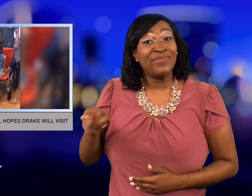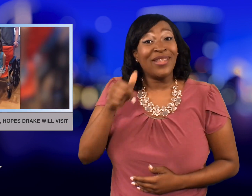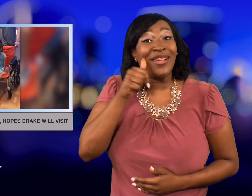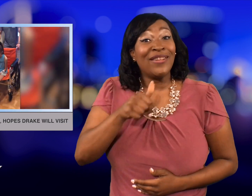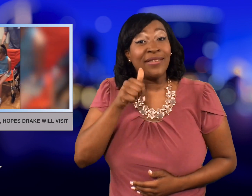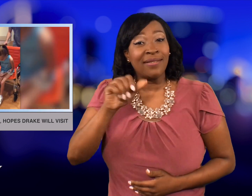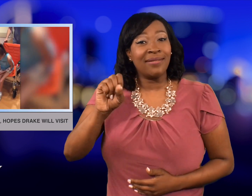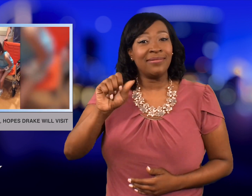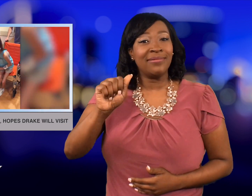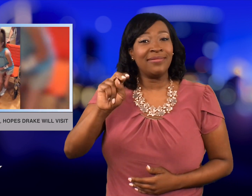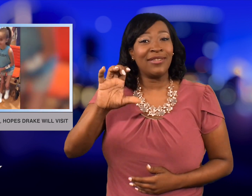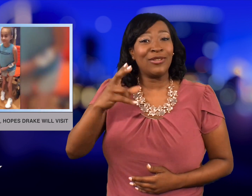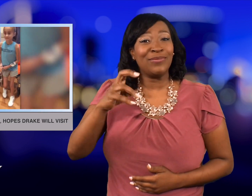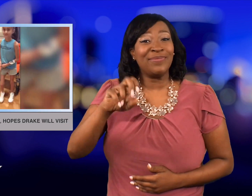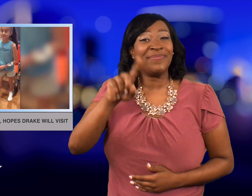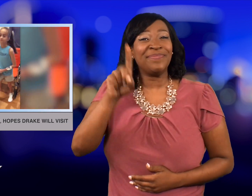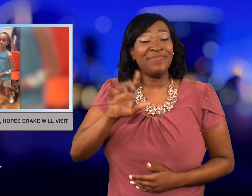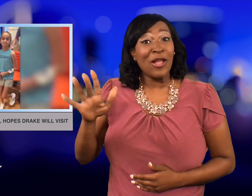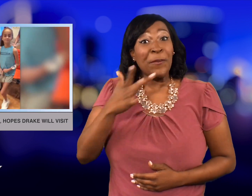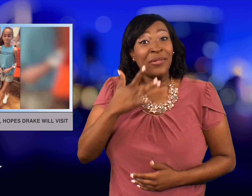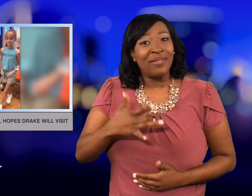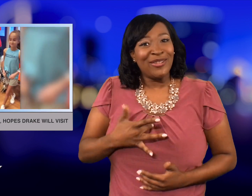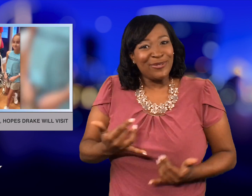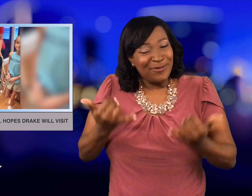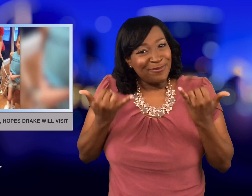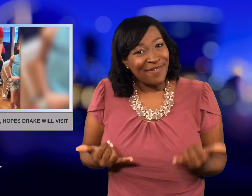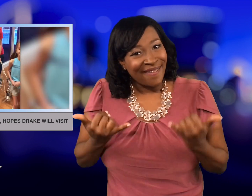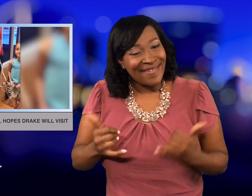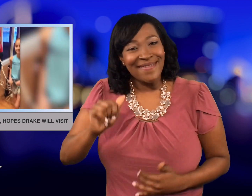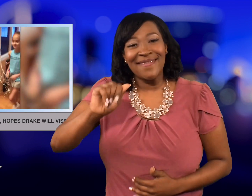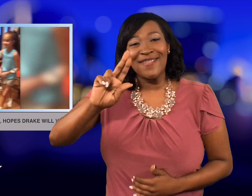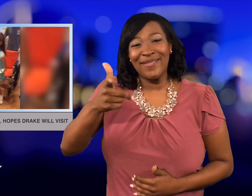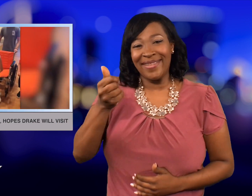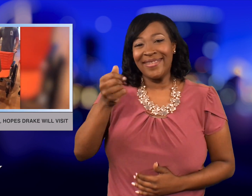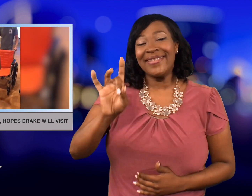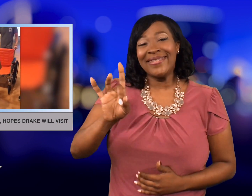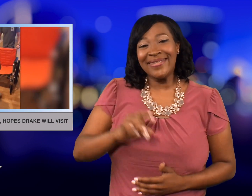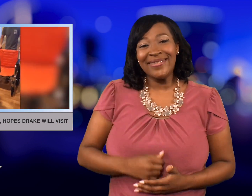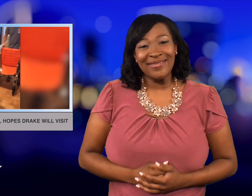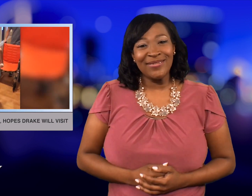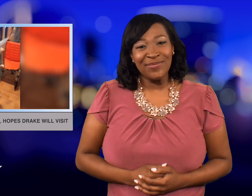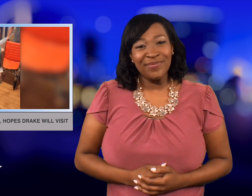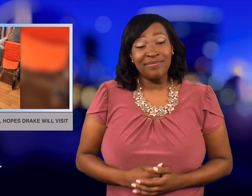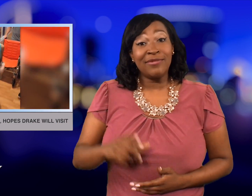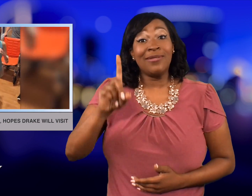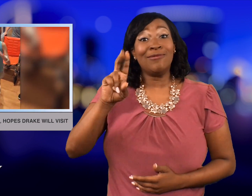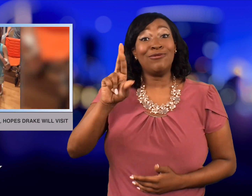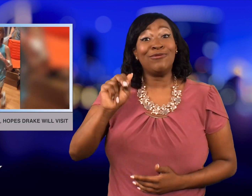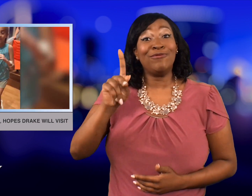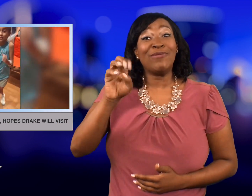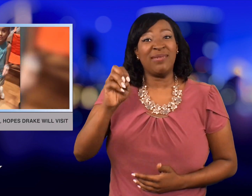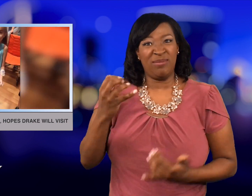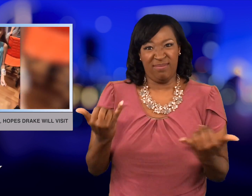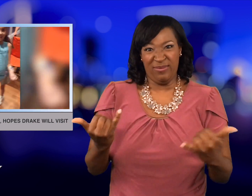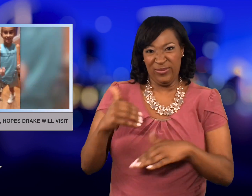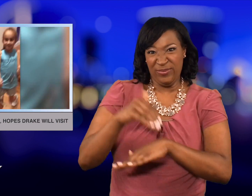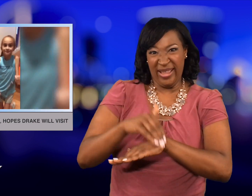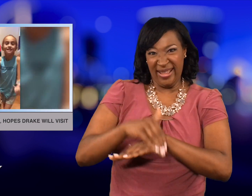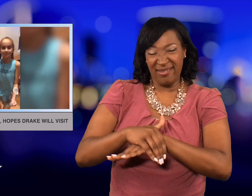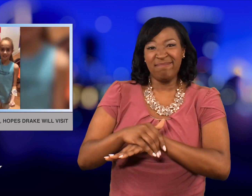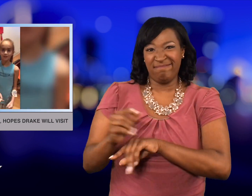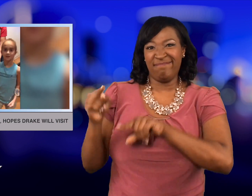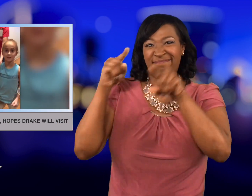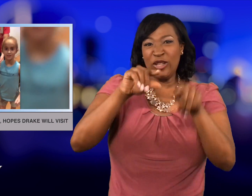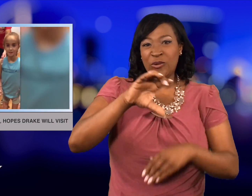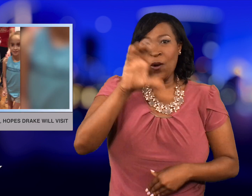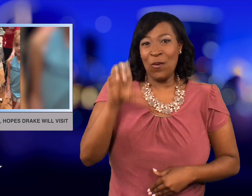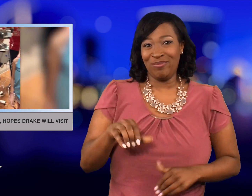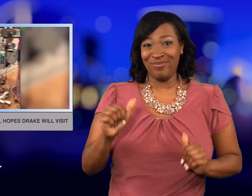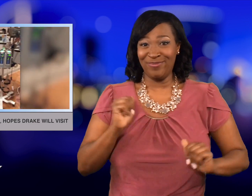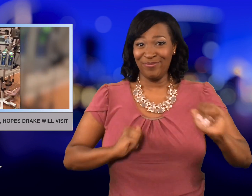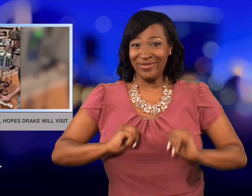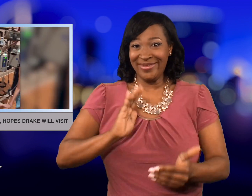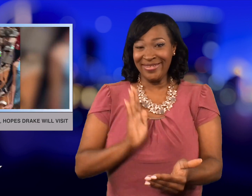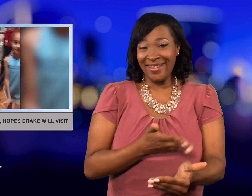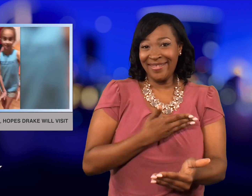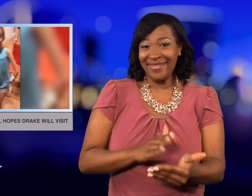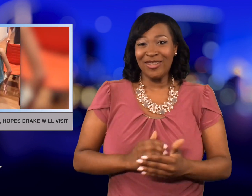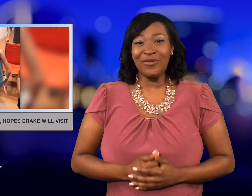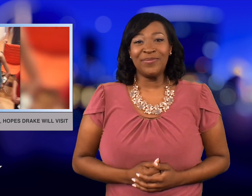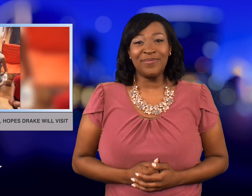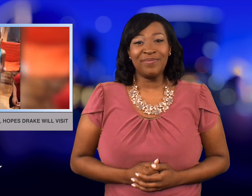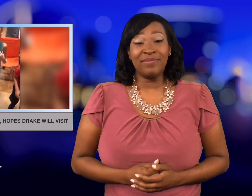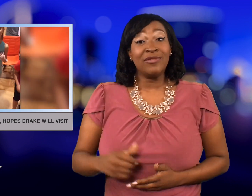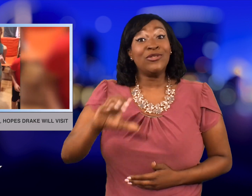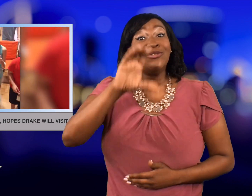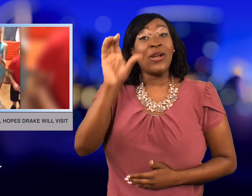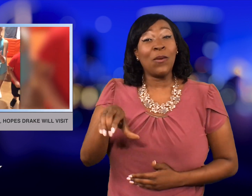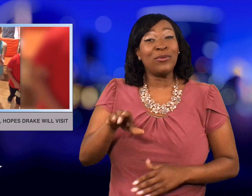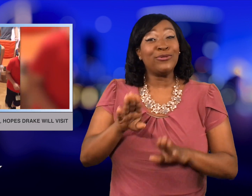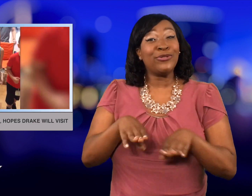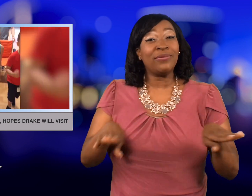Sophia's birthday is today, August 18, and Drake is performing tonight in Chicago.